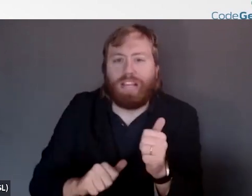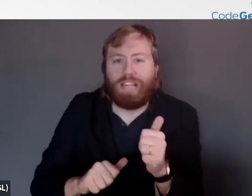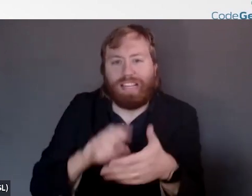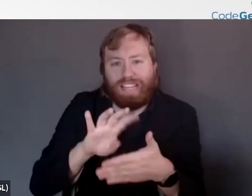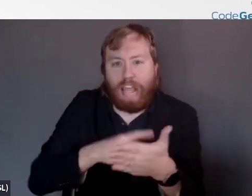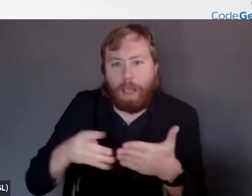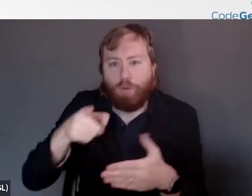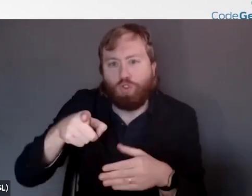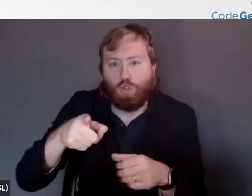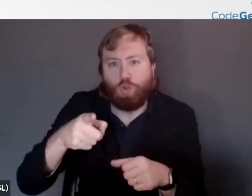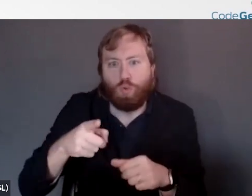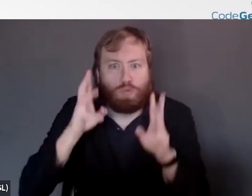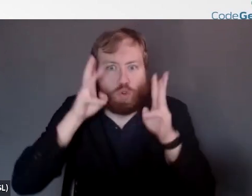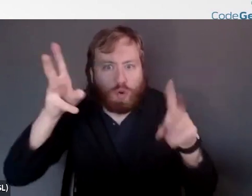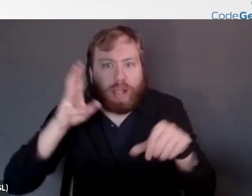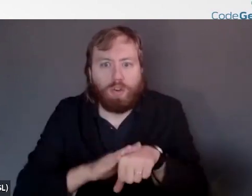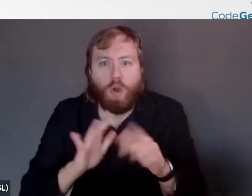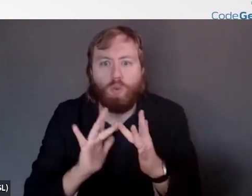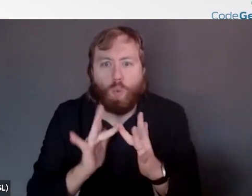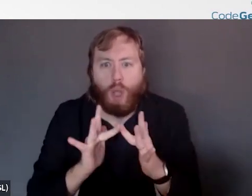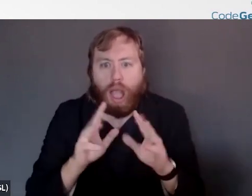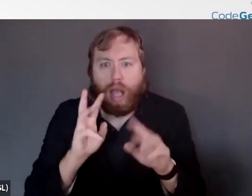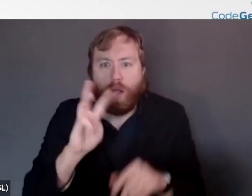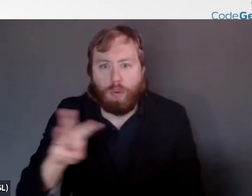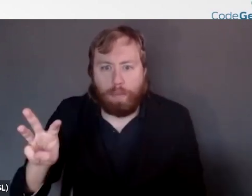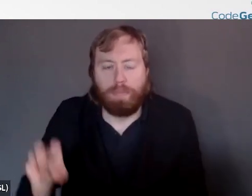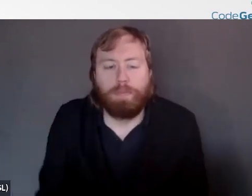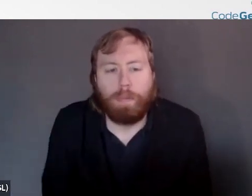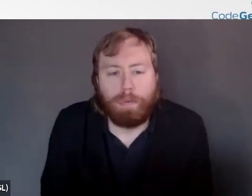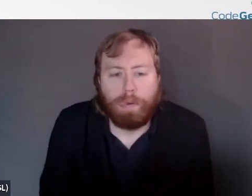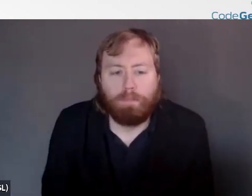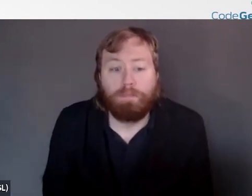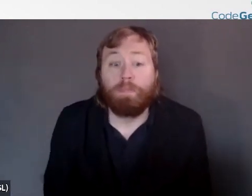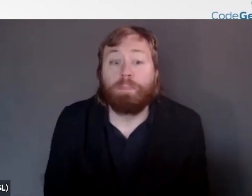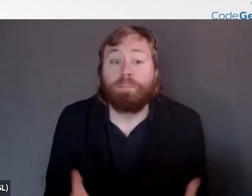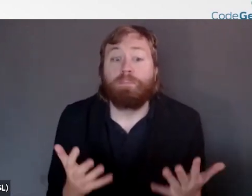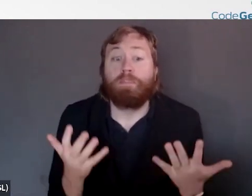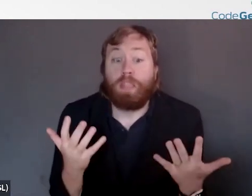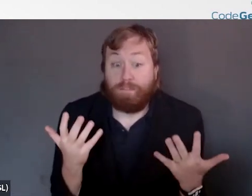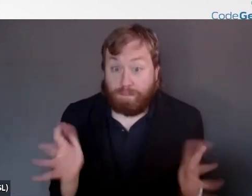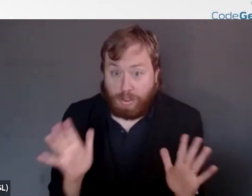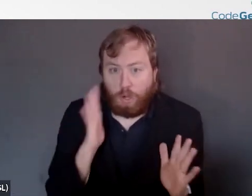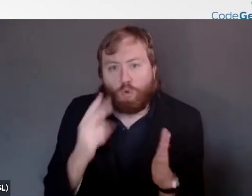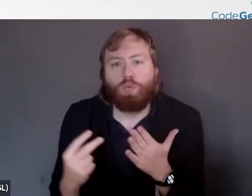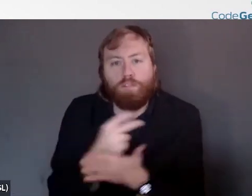and then we'll review how we've thought through the accessibility of these route tables and things we did to make them even more usable